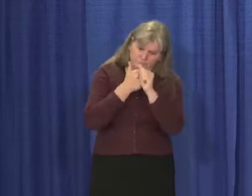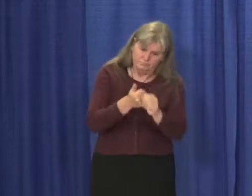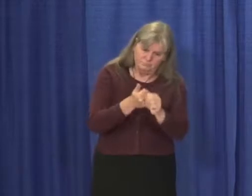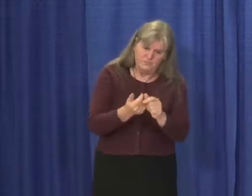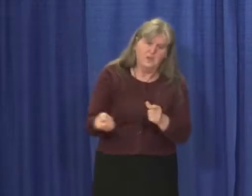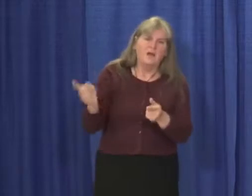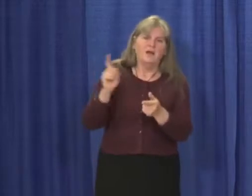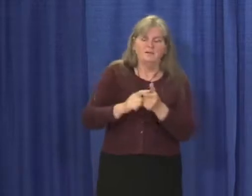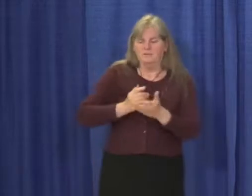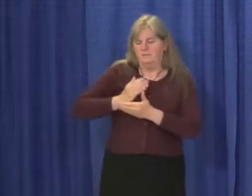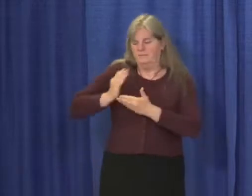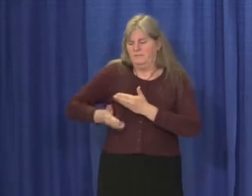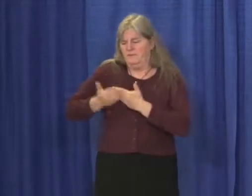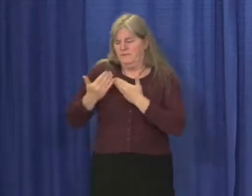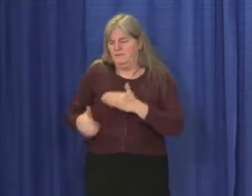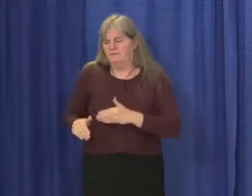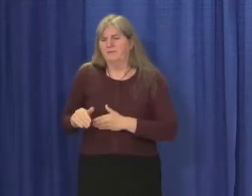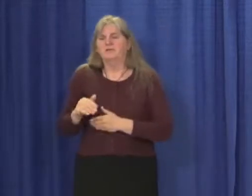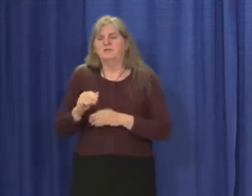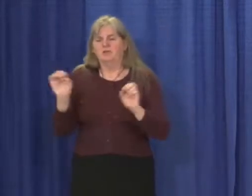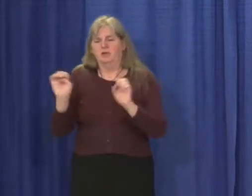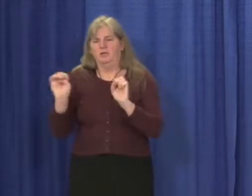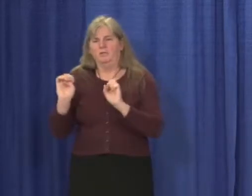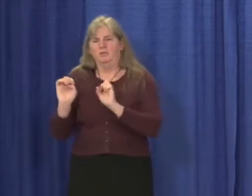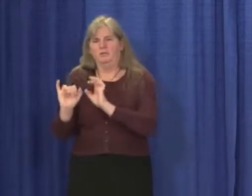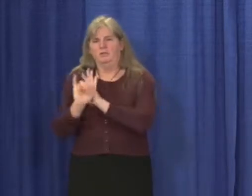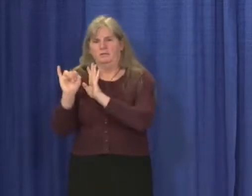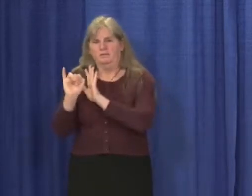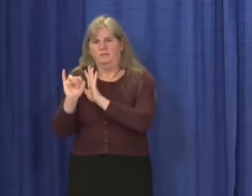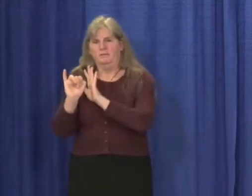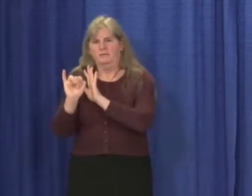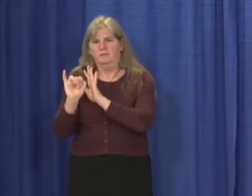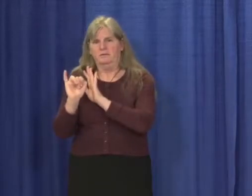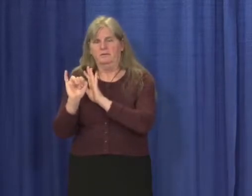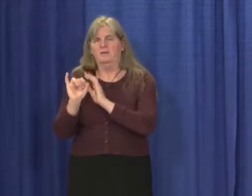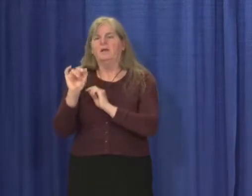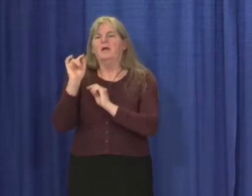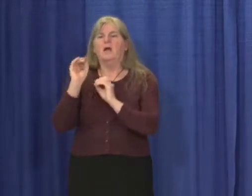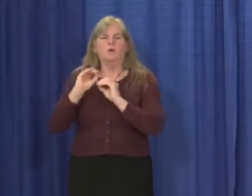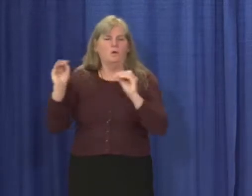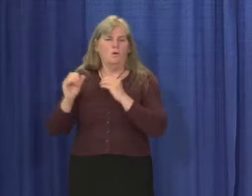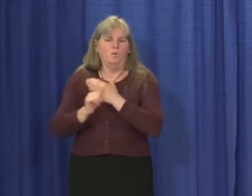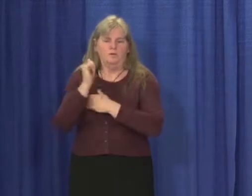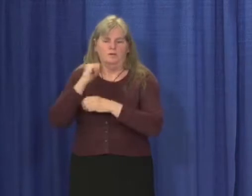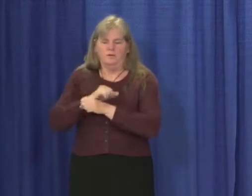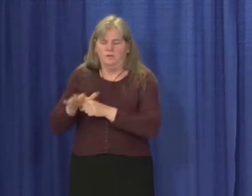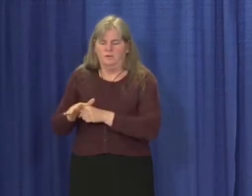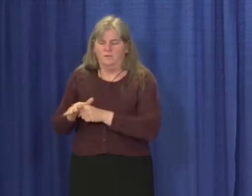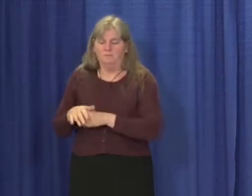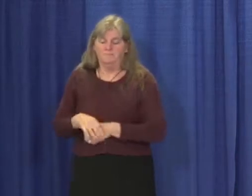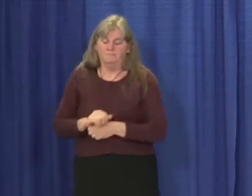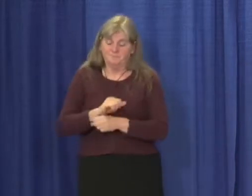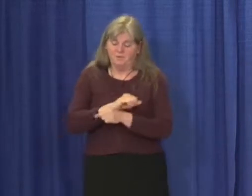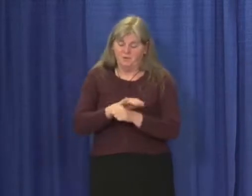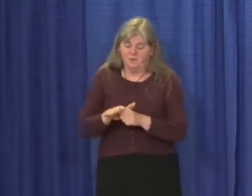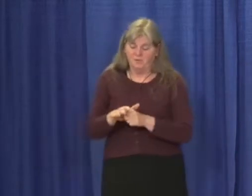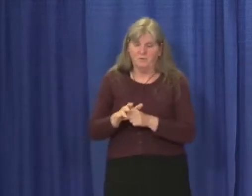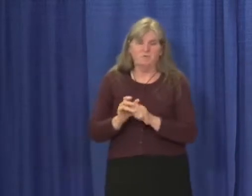the emergency and towards living with COVID risk. COVID is here to stay and we